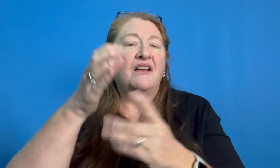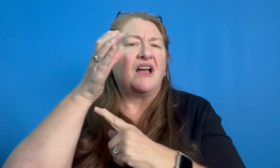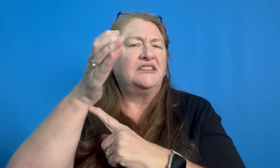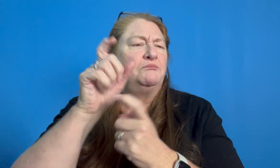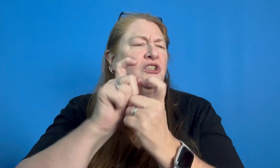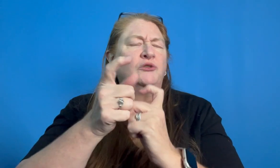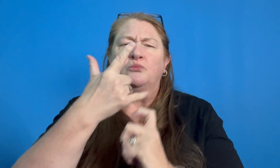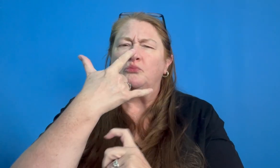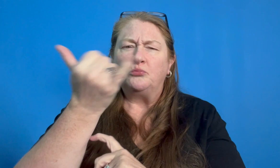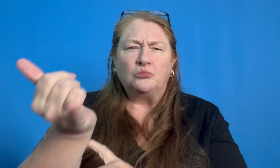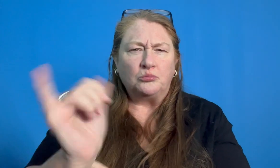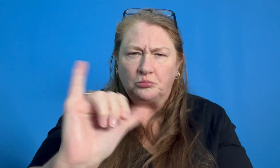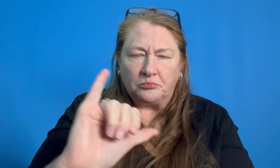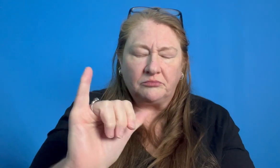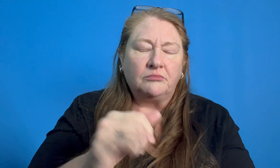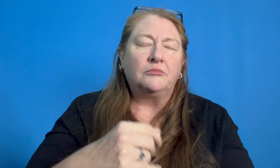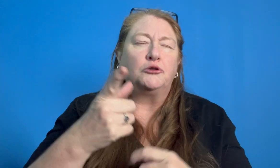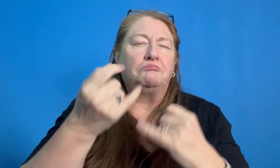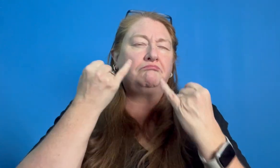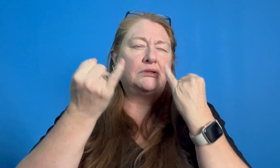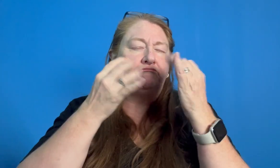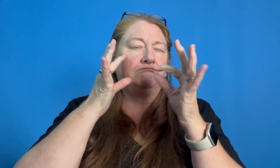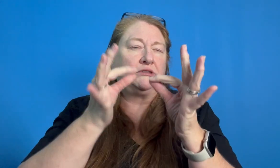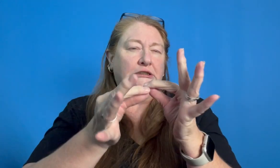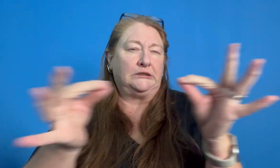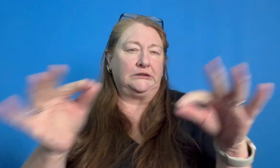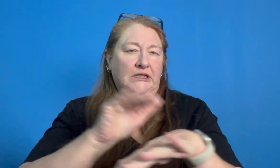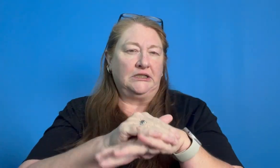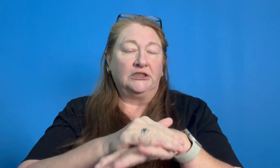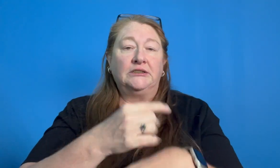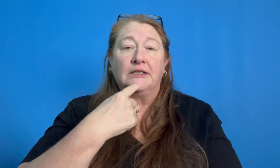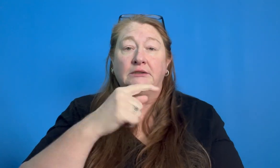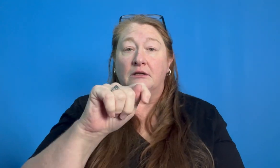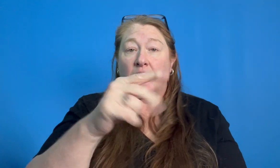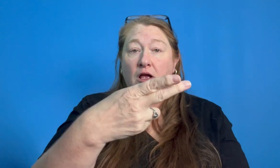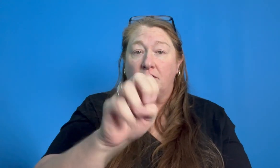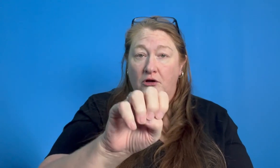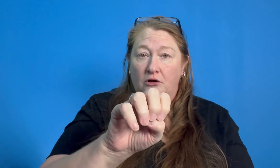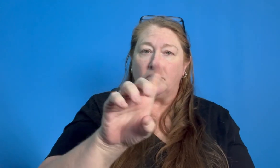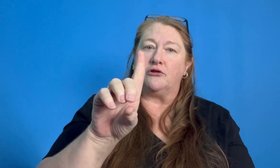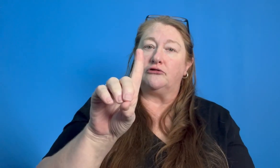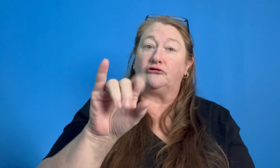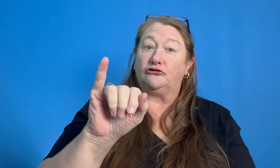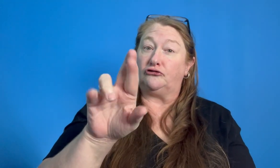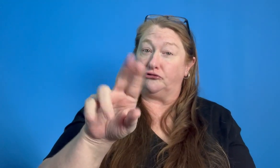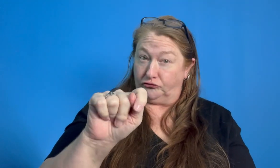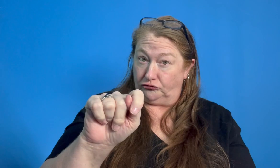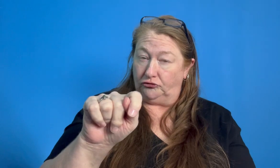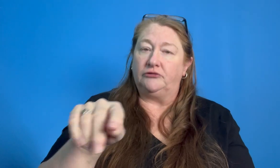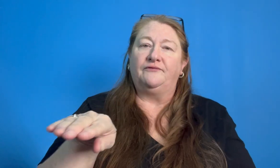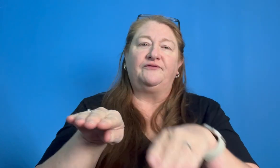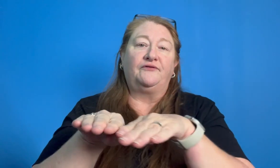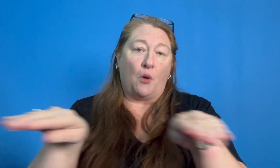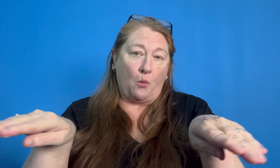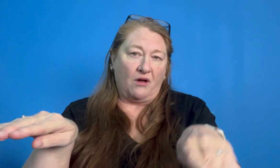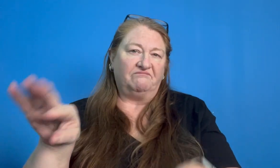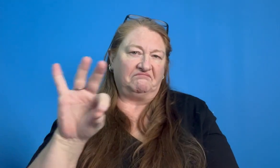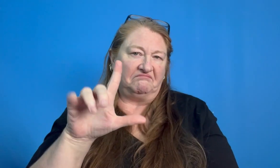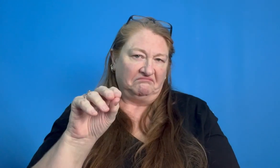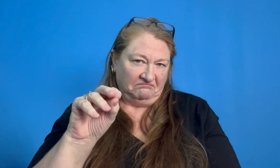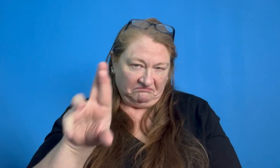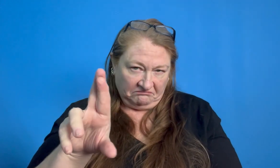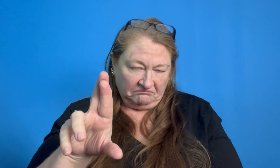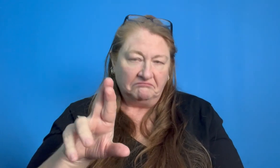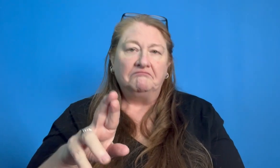Example: sentence says "the dirt floor"